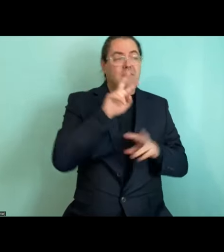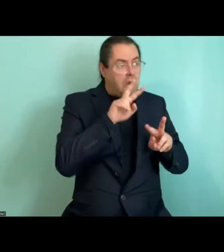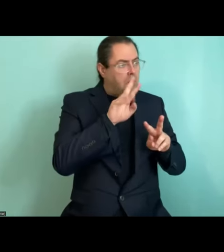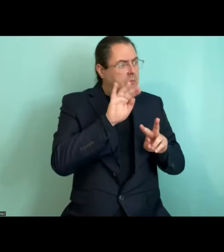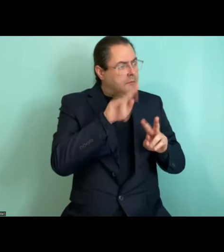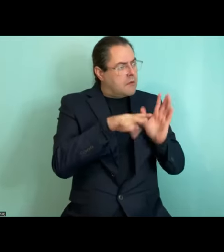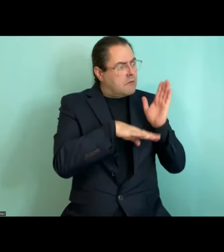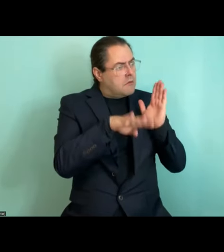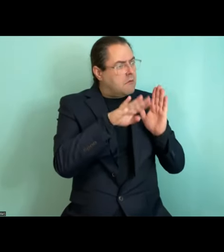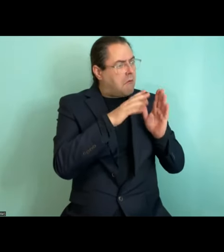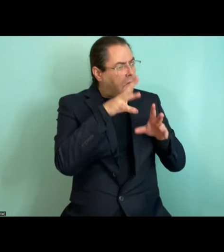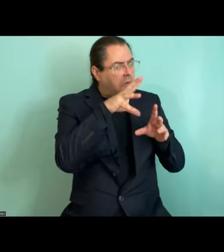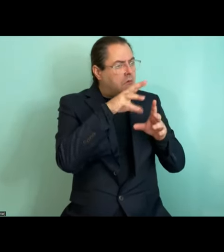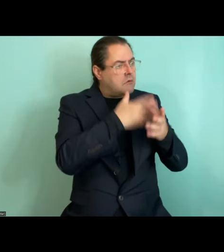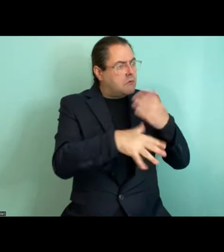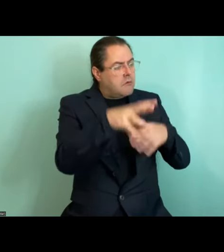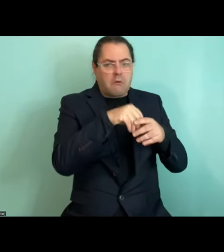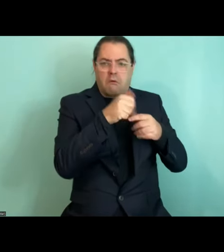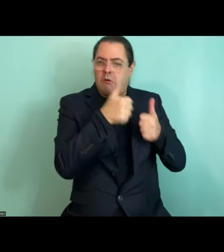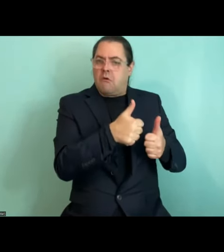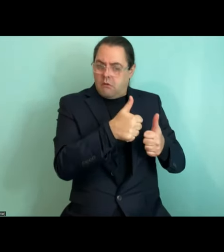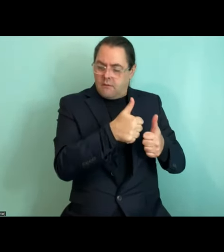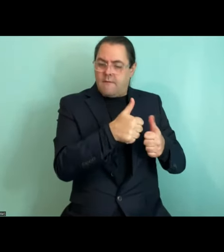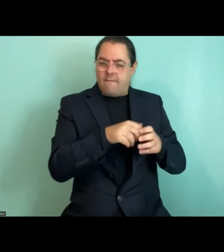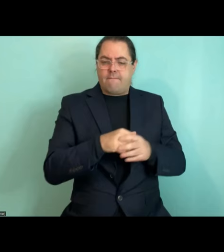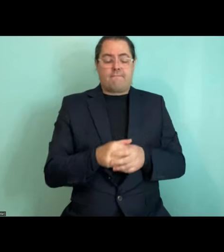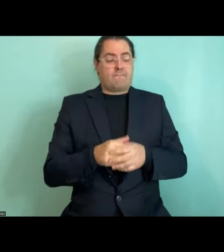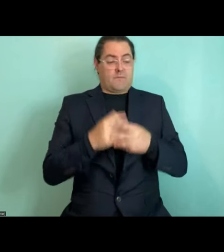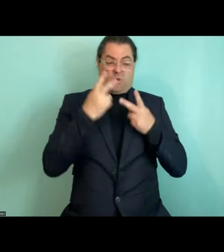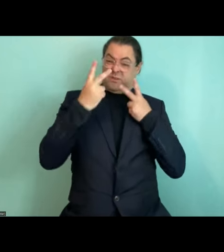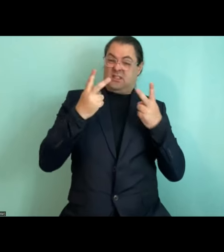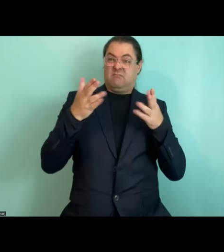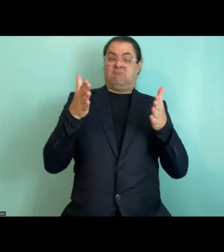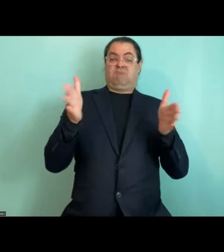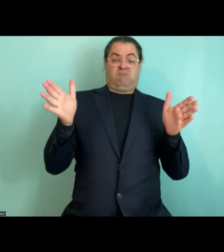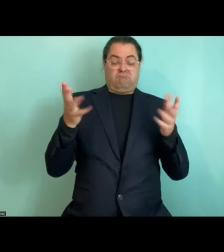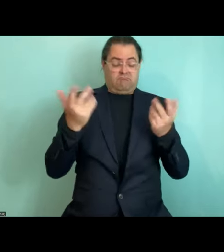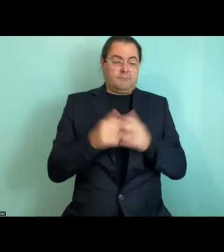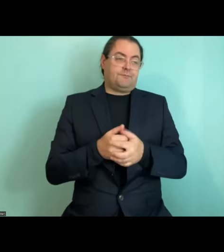nose extremely focused, please sponsor he's he likes to keep my community, poor.